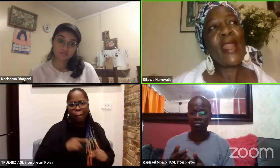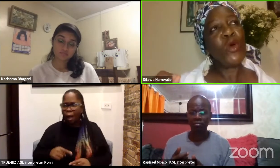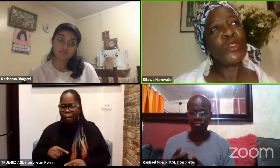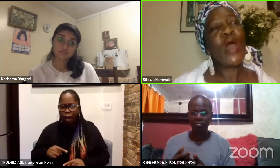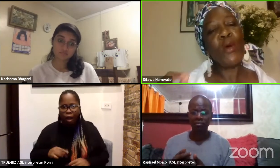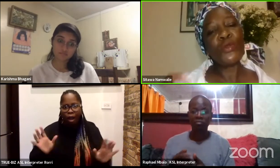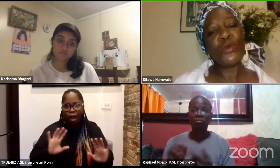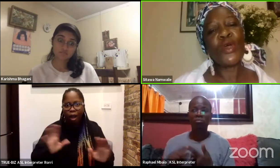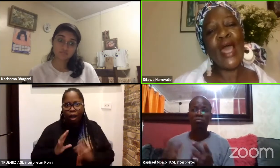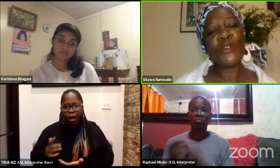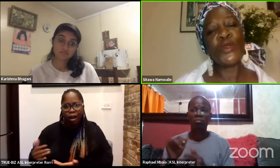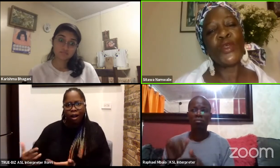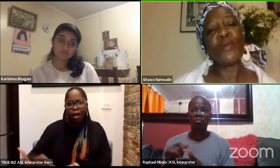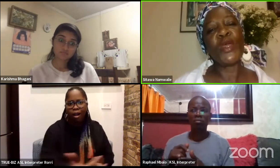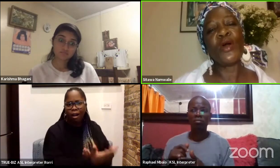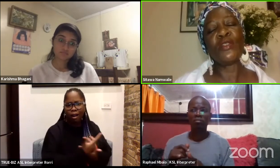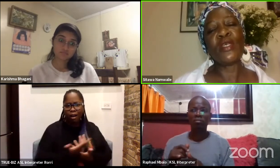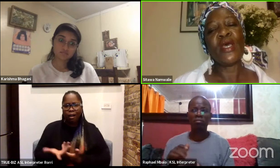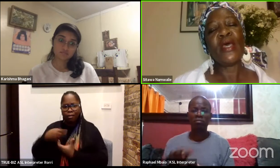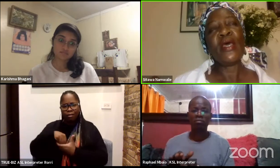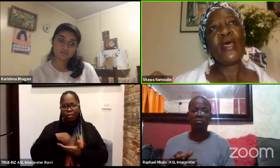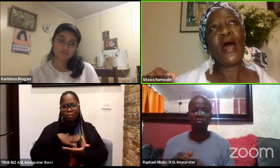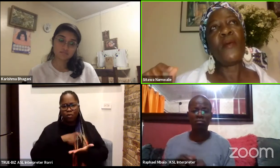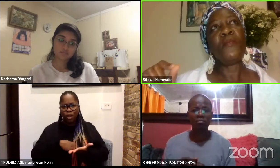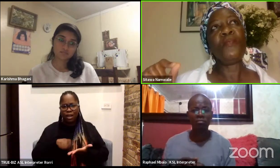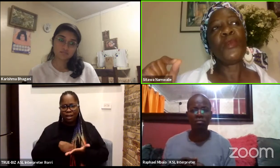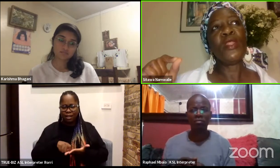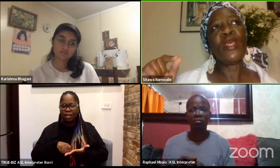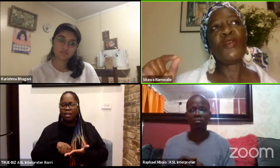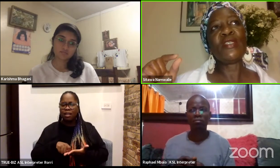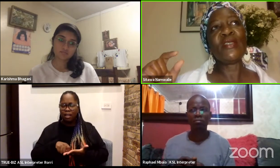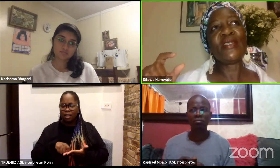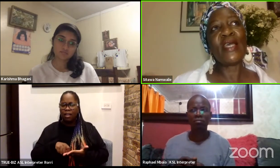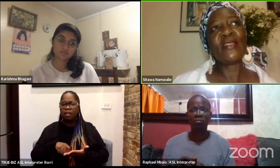And I was also capturing it because there is this sense